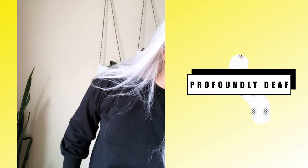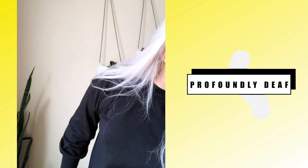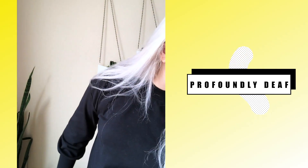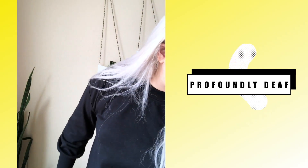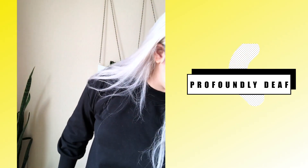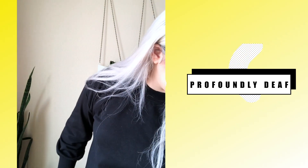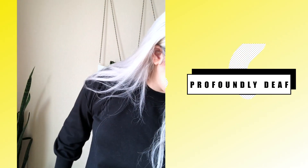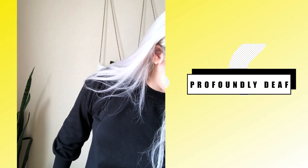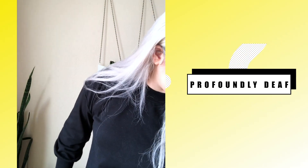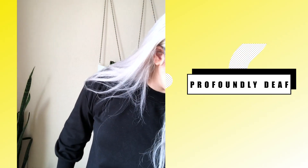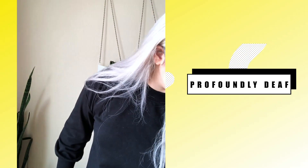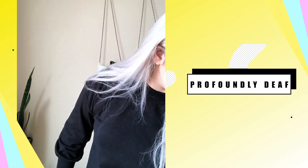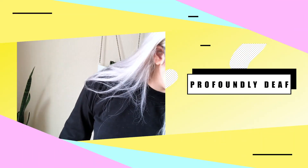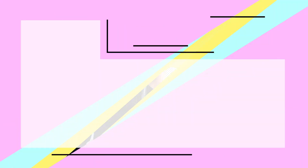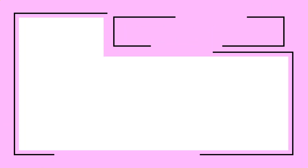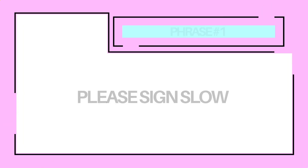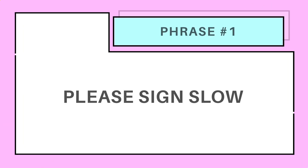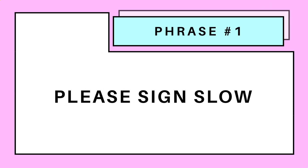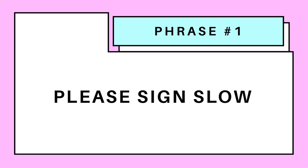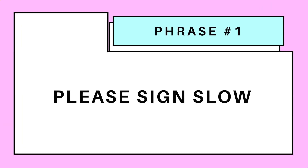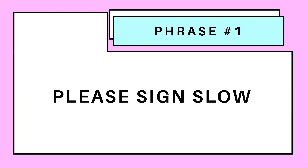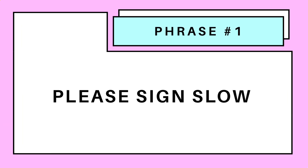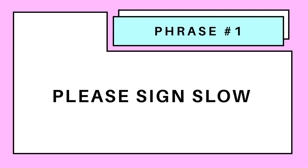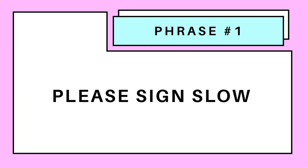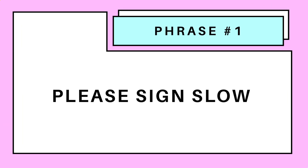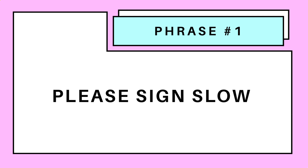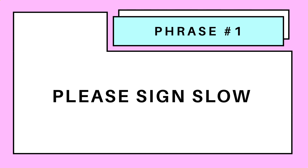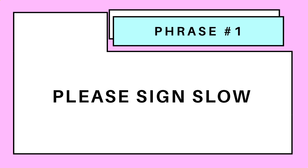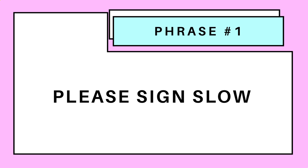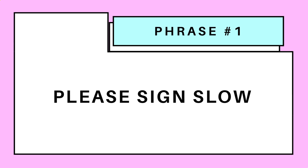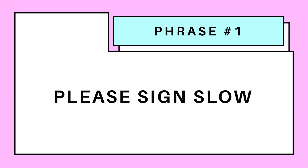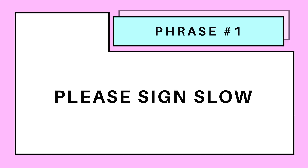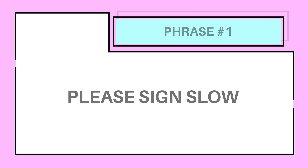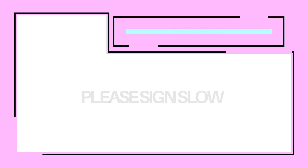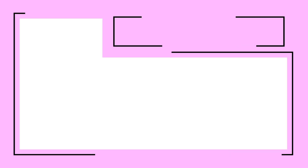zero activity in the ears. Okay? Now we're going to learn some phrases that you can use when you're first